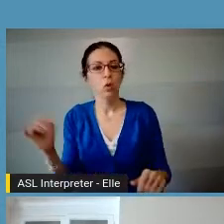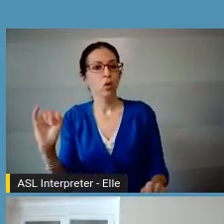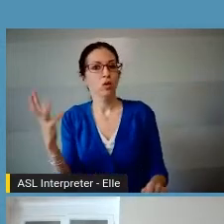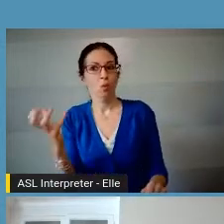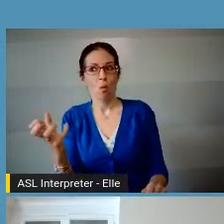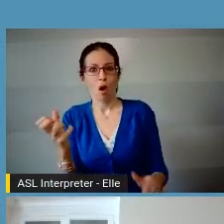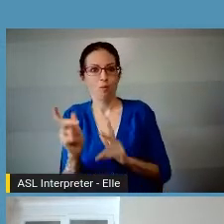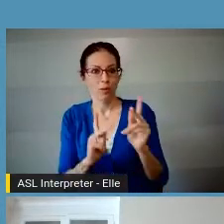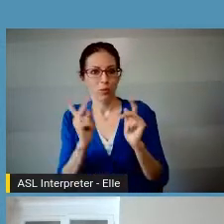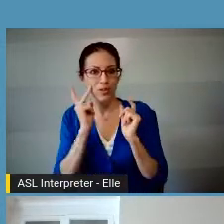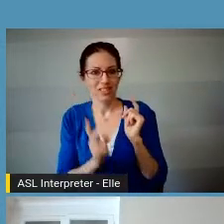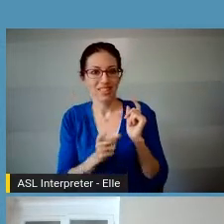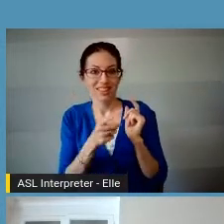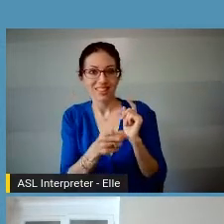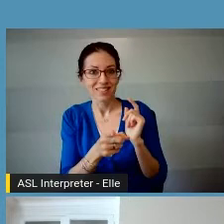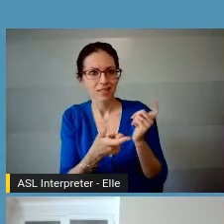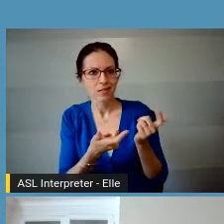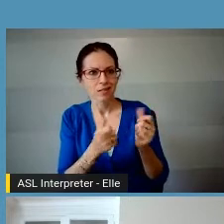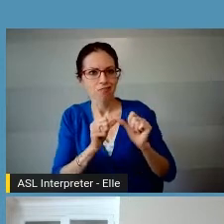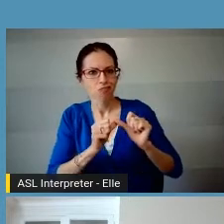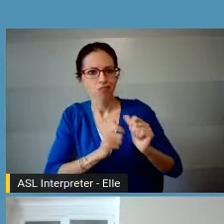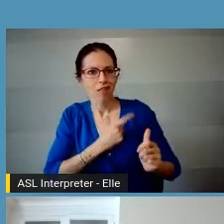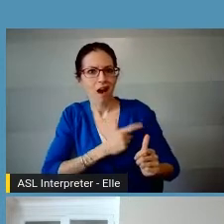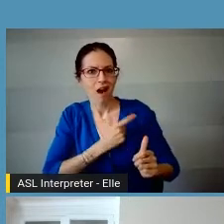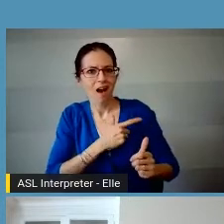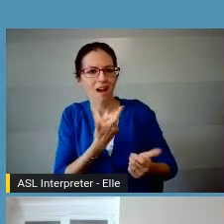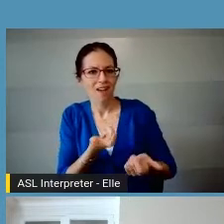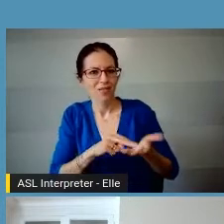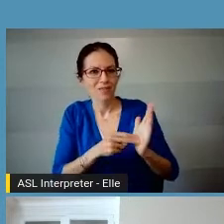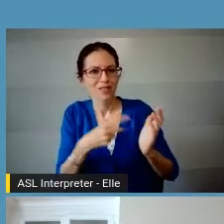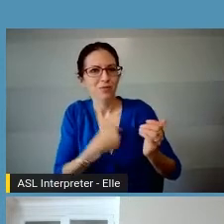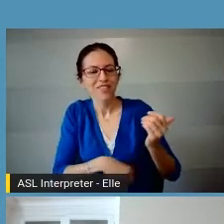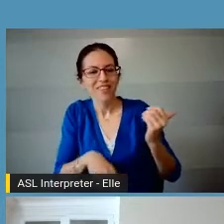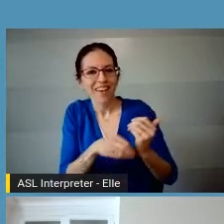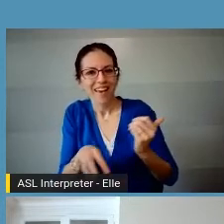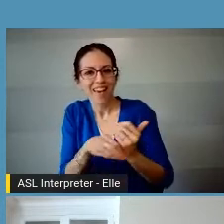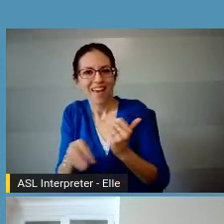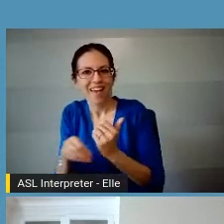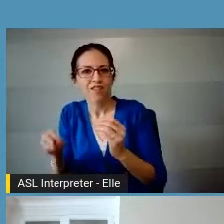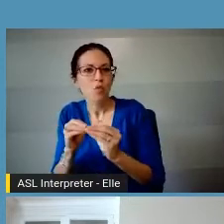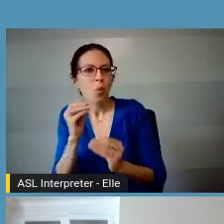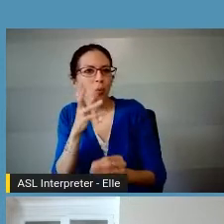this was live. Profiles were being added. This is not a static project and certainly